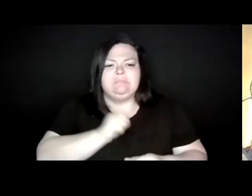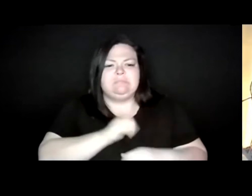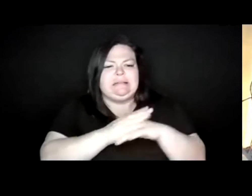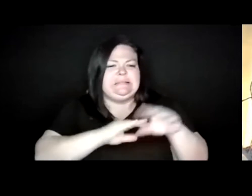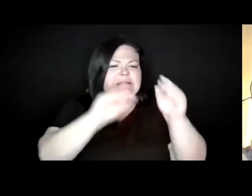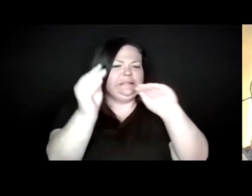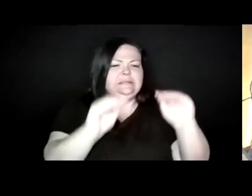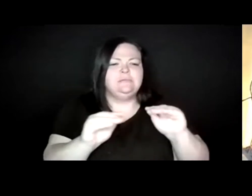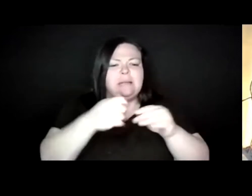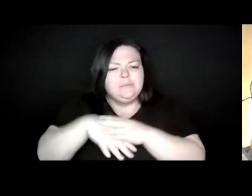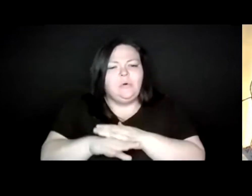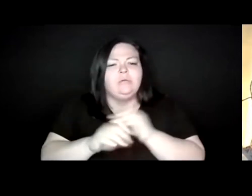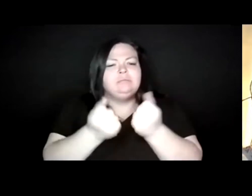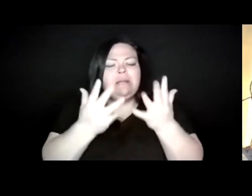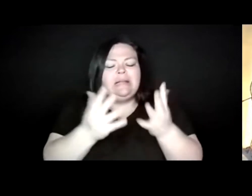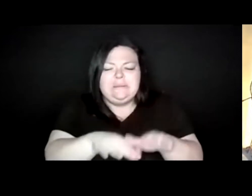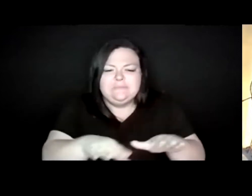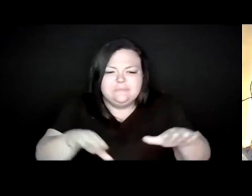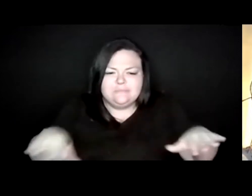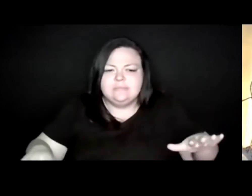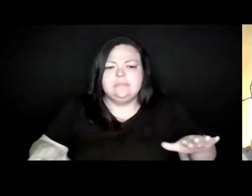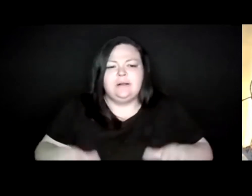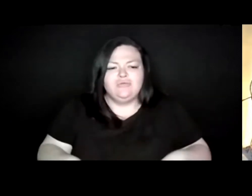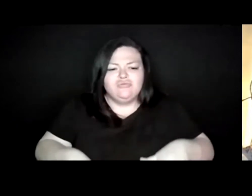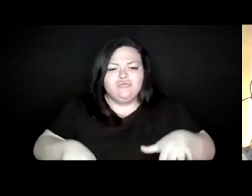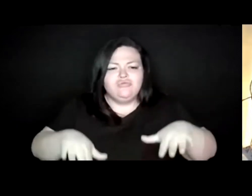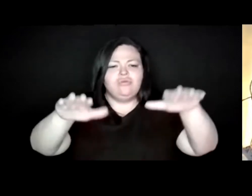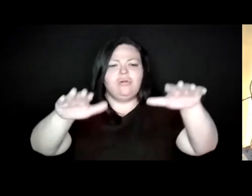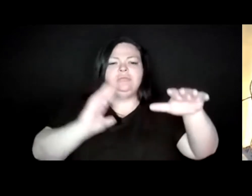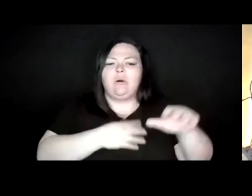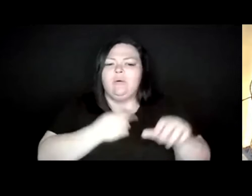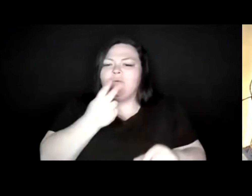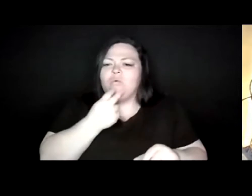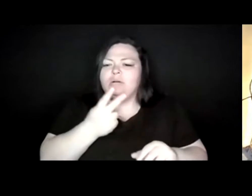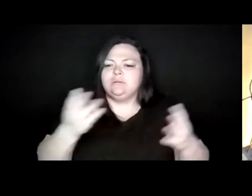a dusky swell of little hands, raised with/ our mushroomed voices in the dawn.